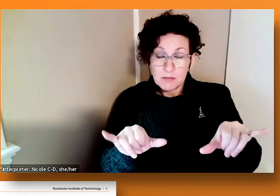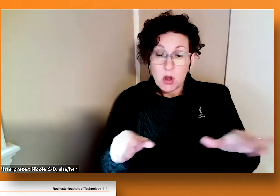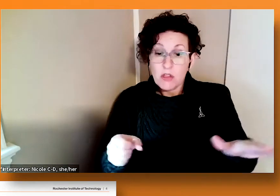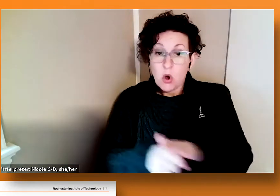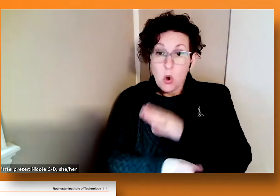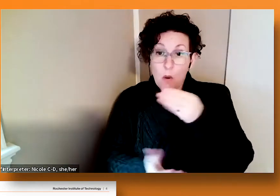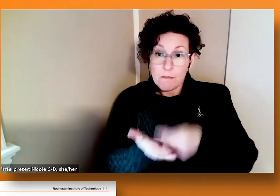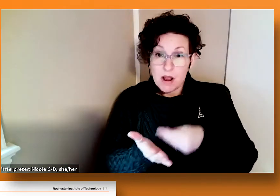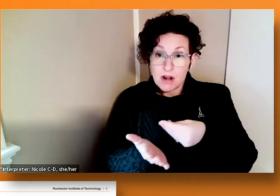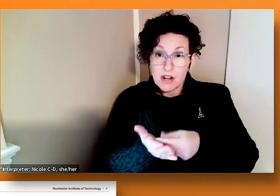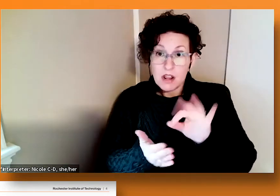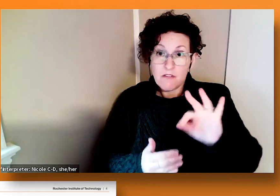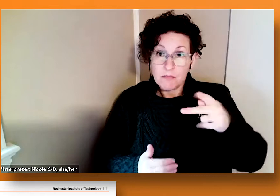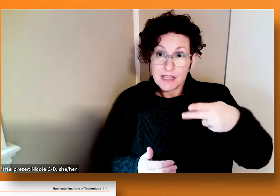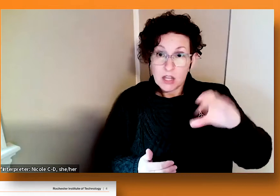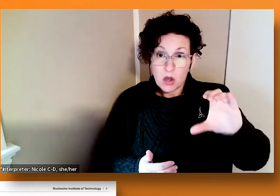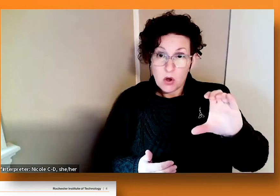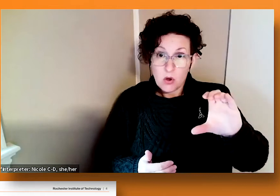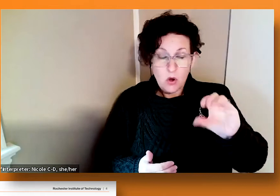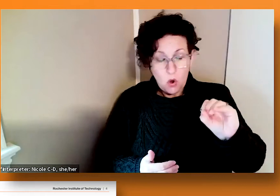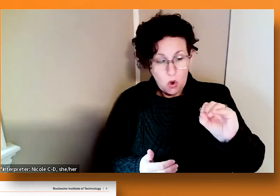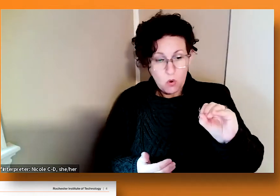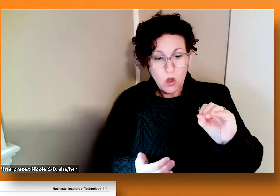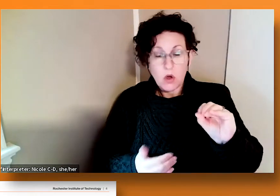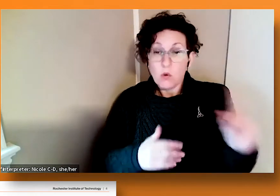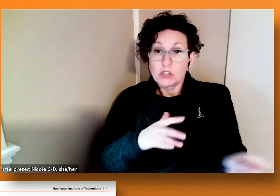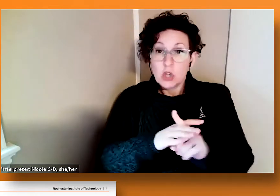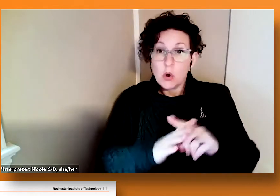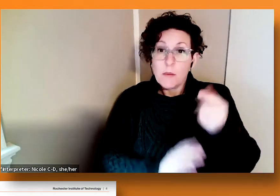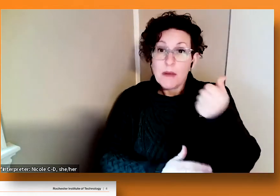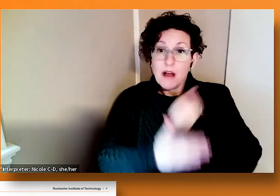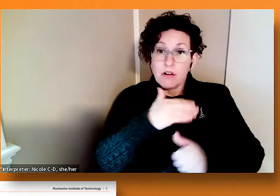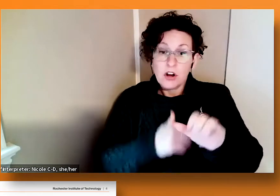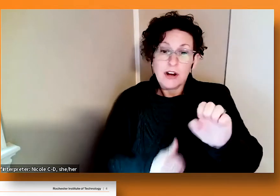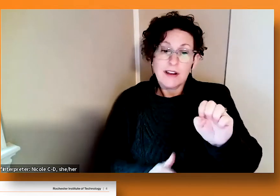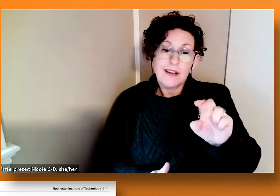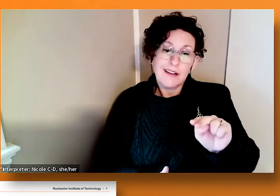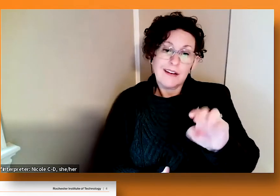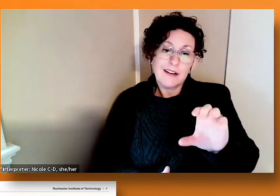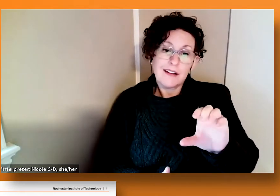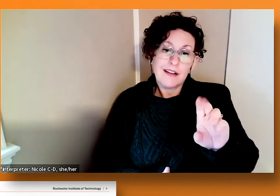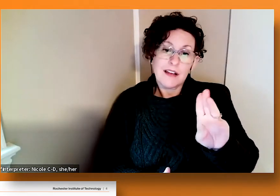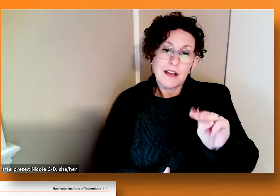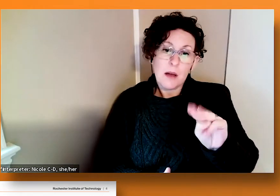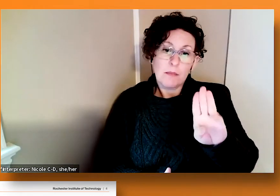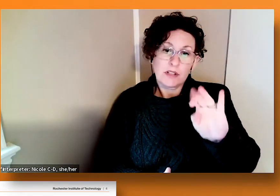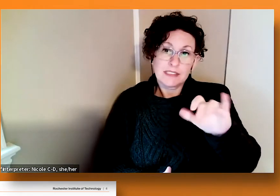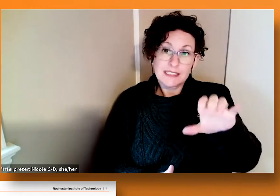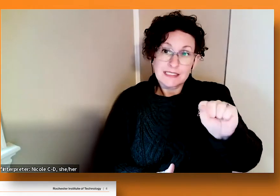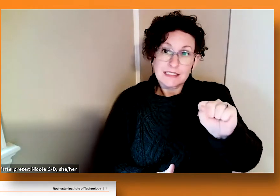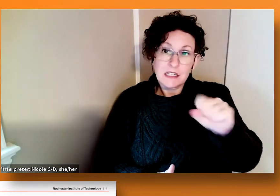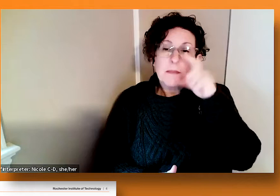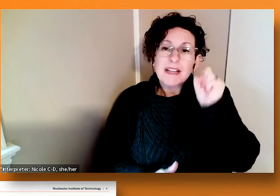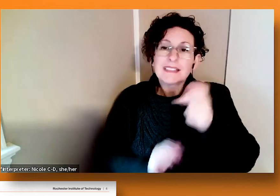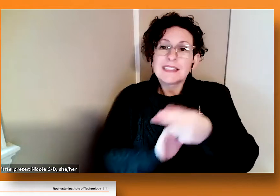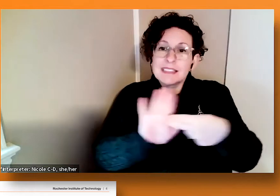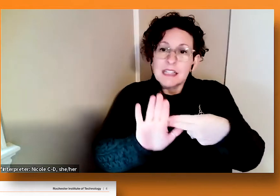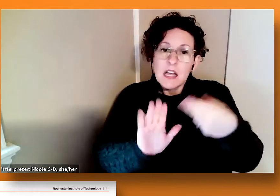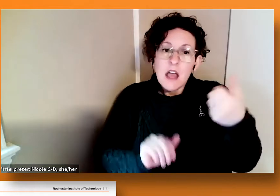the entire amount of that PO will show up under encumbrances because it's earmarked for that specific purpose,